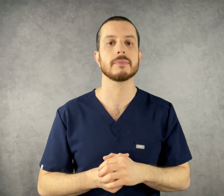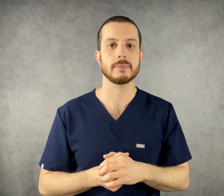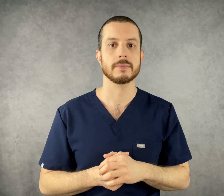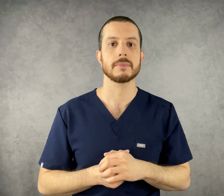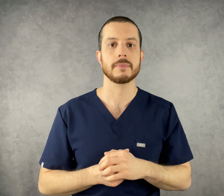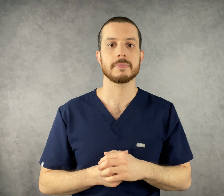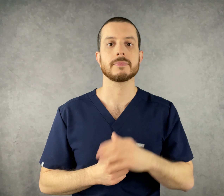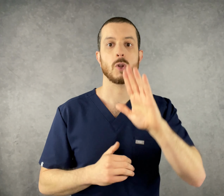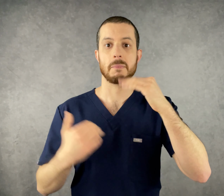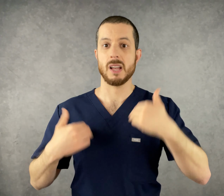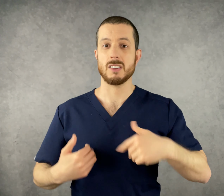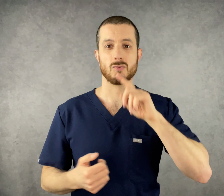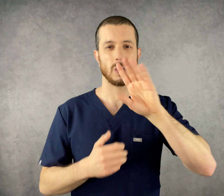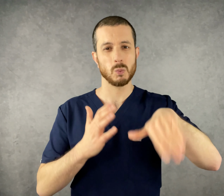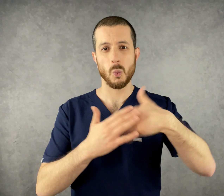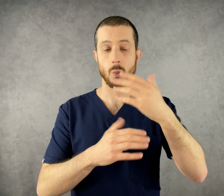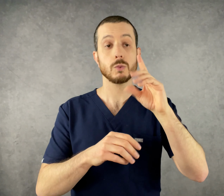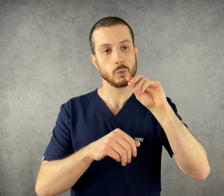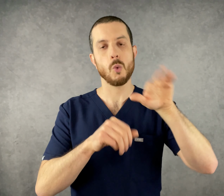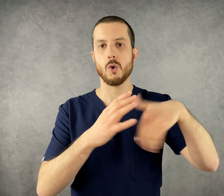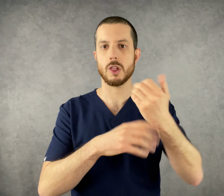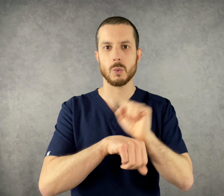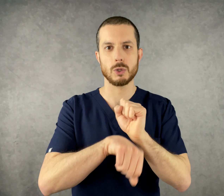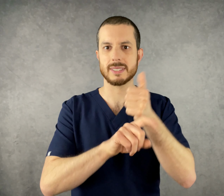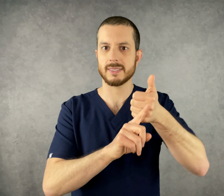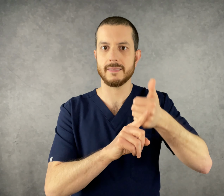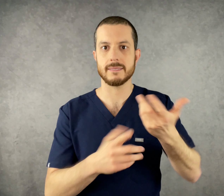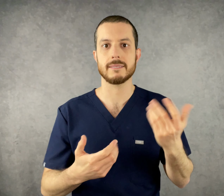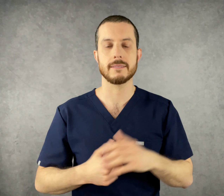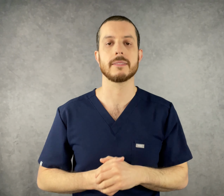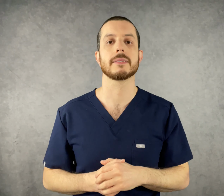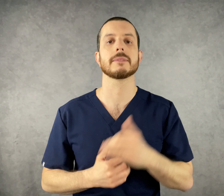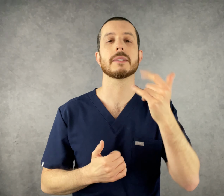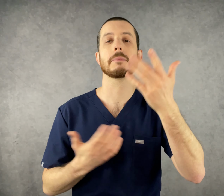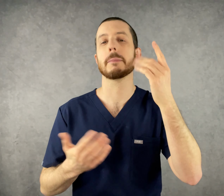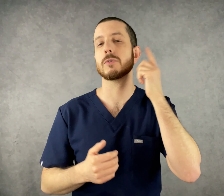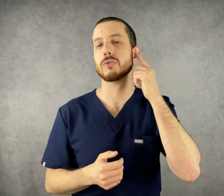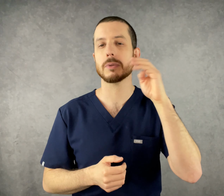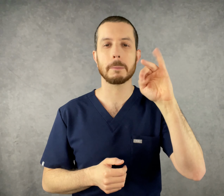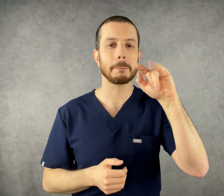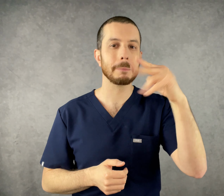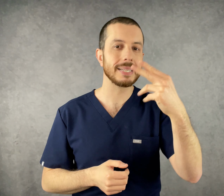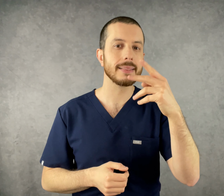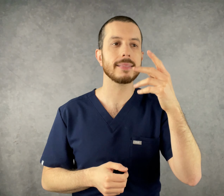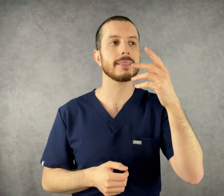Your body is actually doing all the work. Now, you may have heard a myth